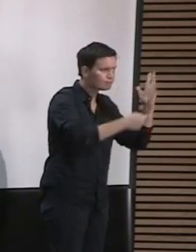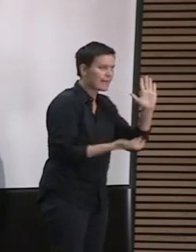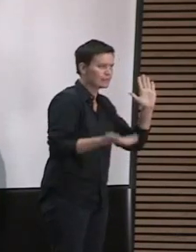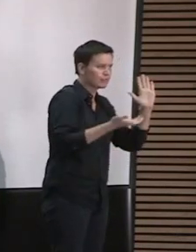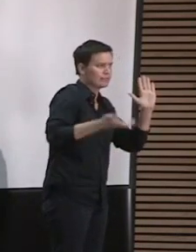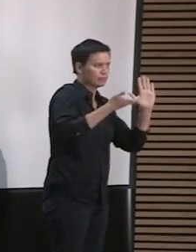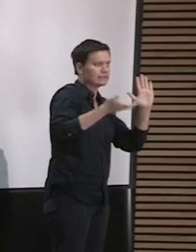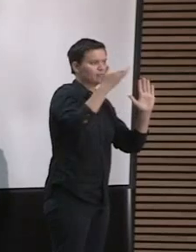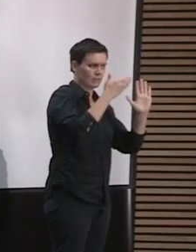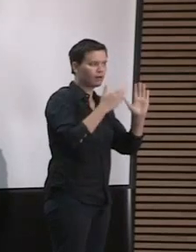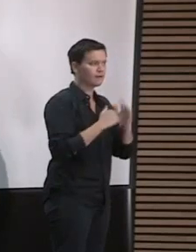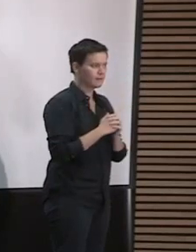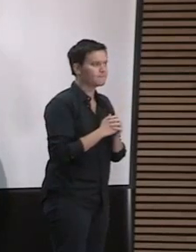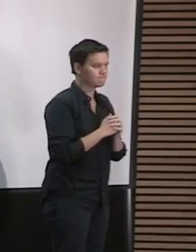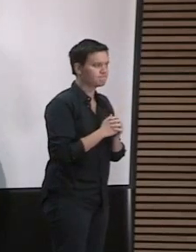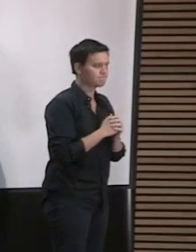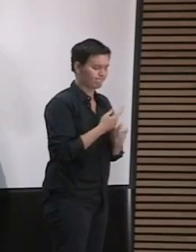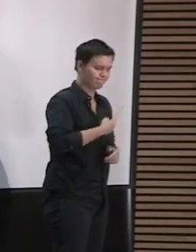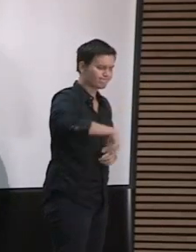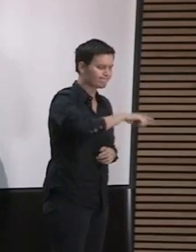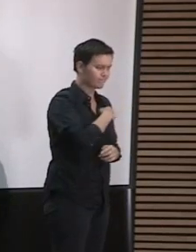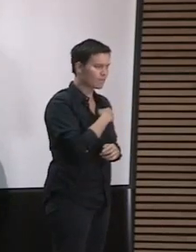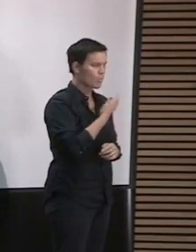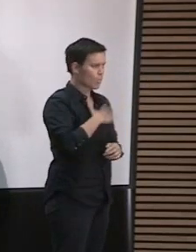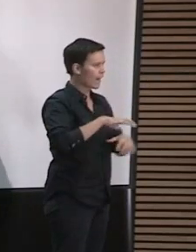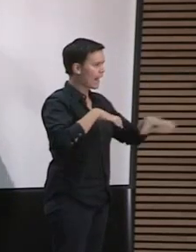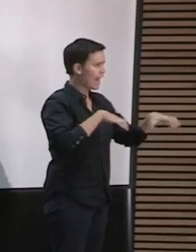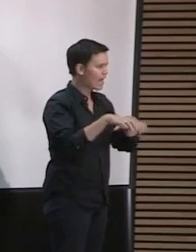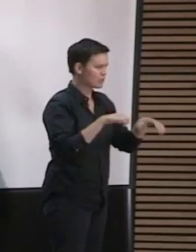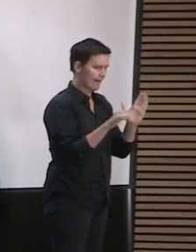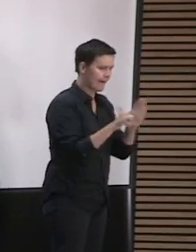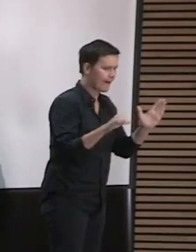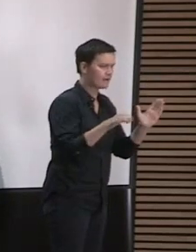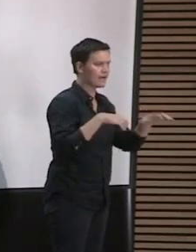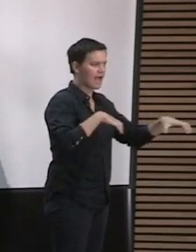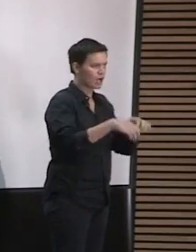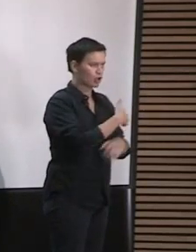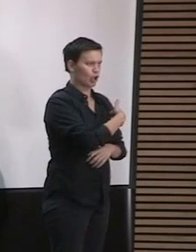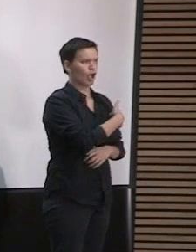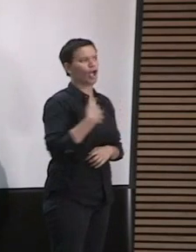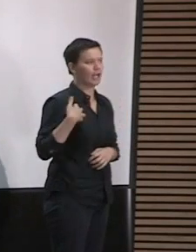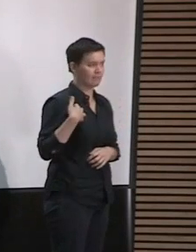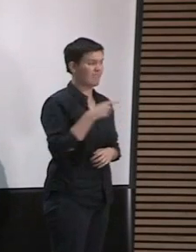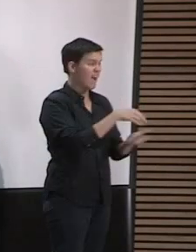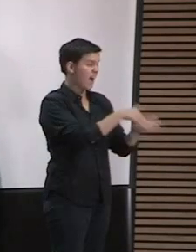testing. That is why we are also prepared for reappearance and had a plan to stamp it